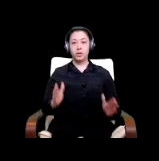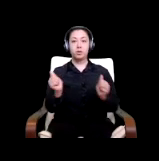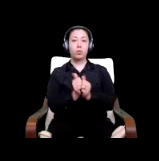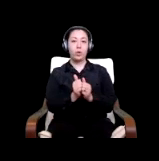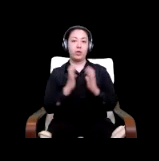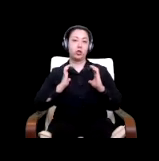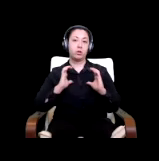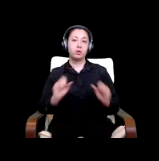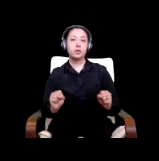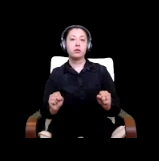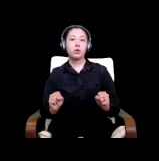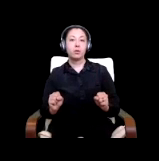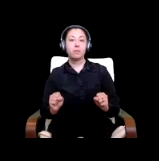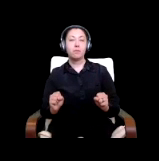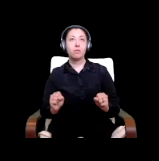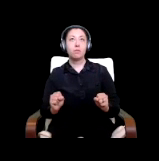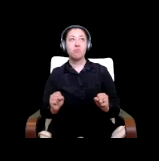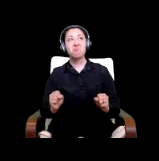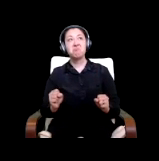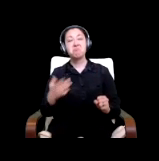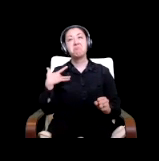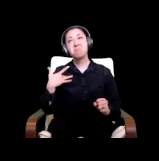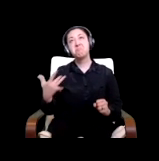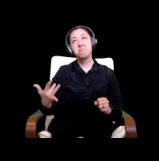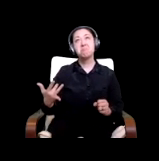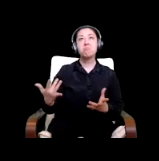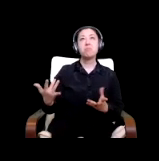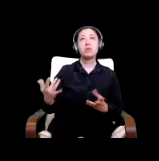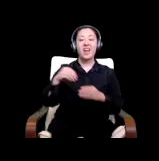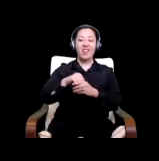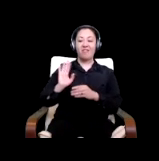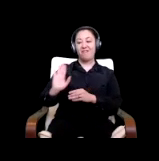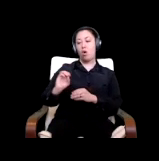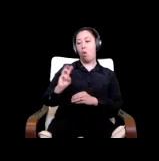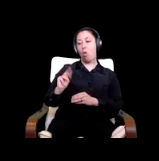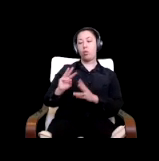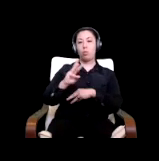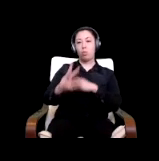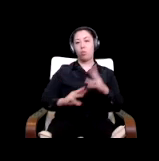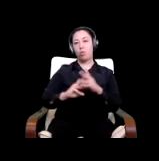are used being in their own world because that is what they have access to. So it is